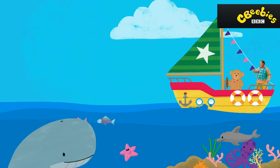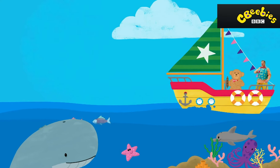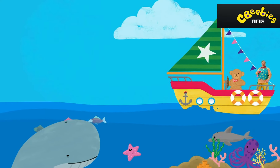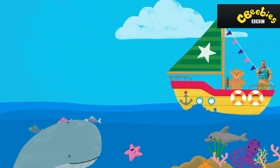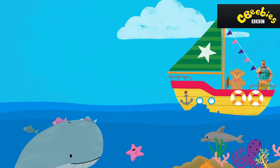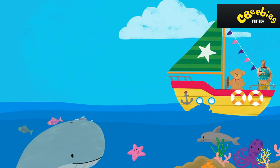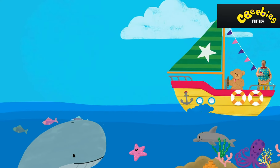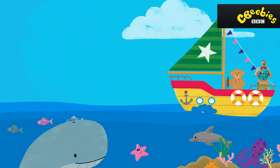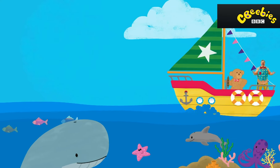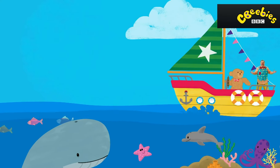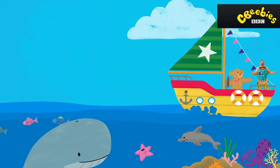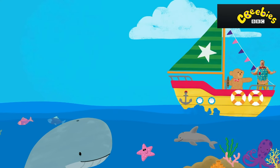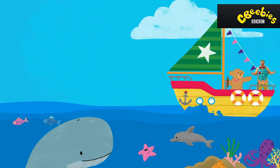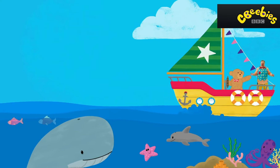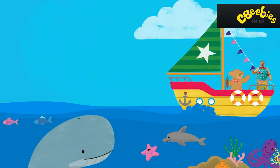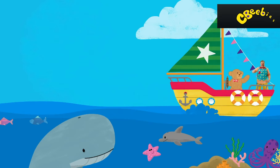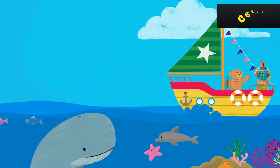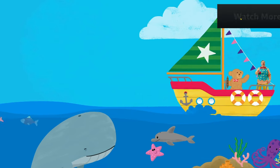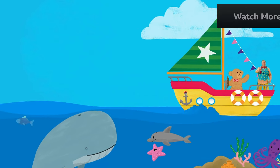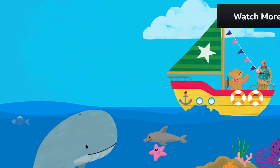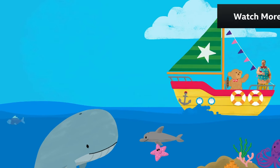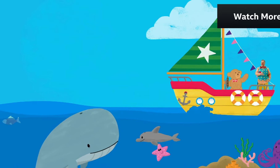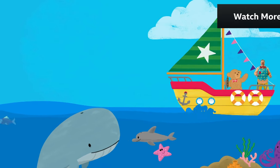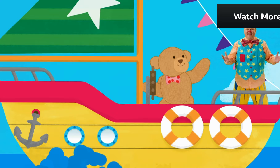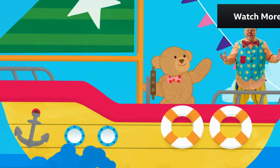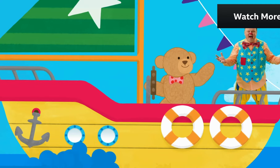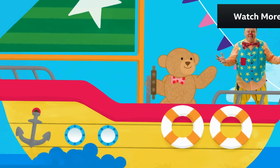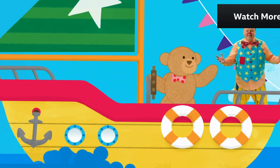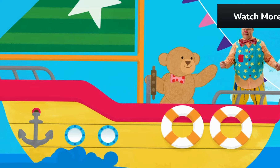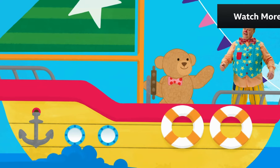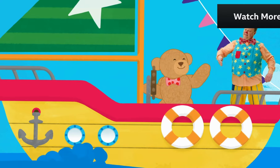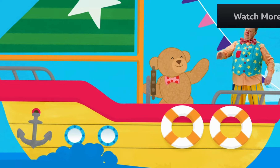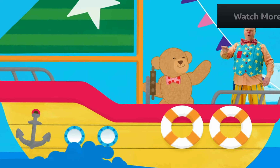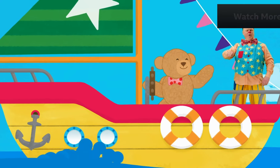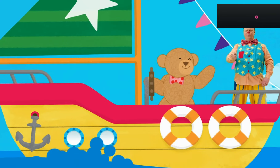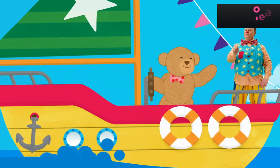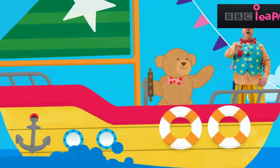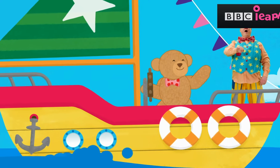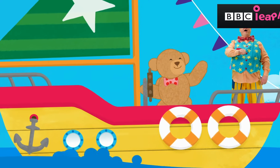of the ocean the other side of the ocean the other side of the ocean